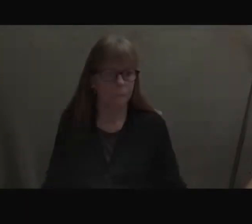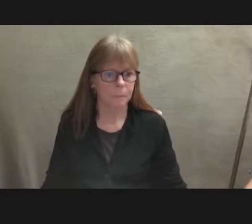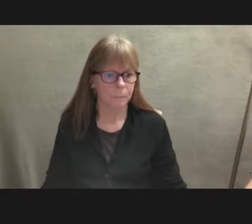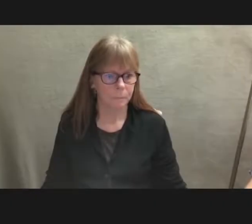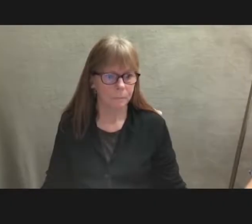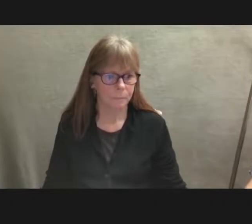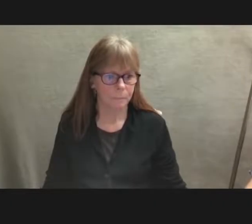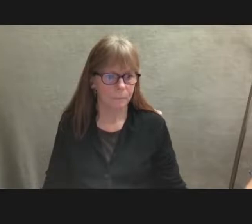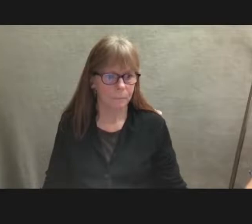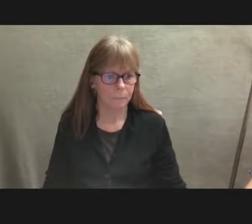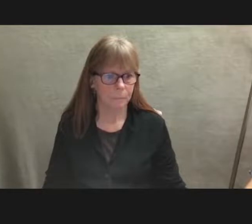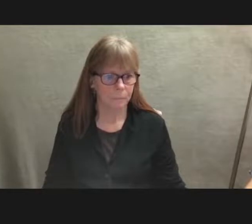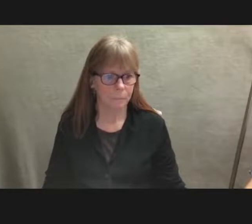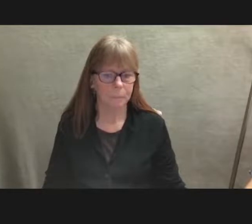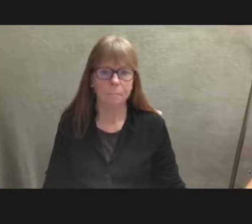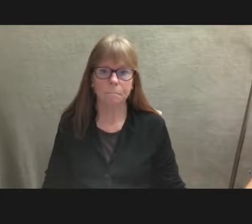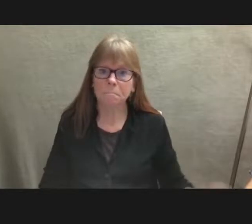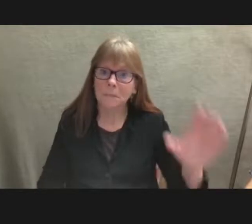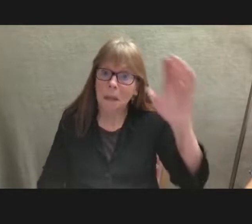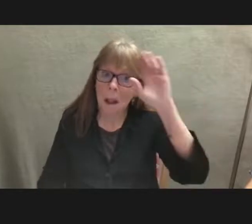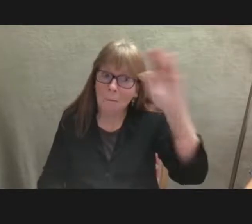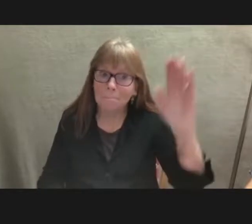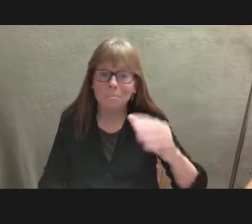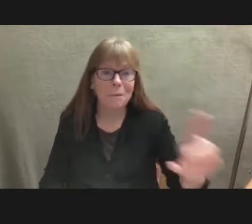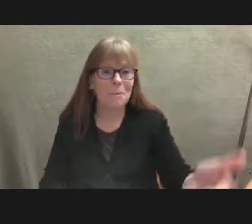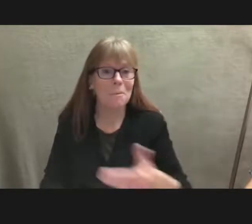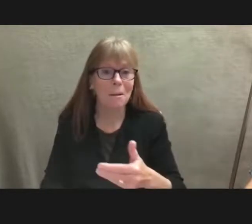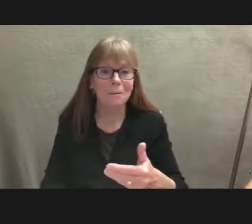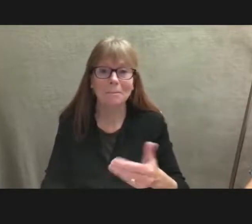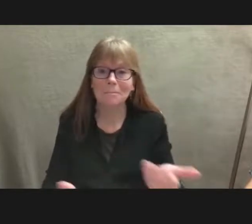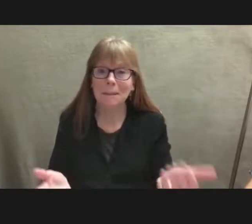Hi everyone, welcome back. I hope you all had a nice lunch, and good